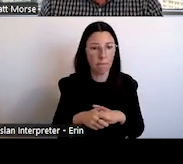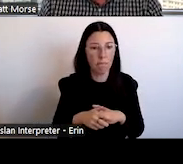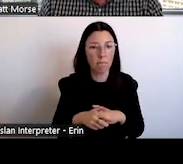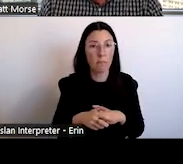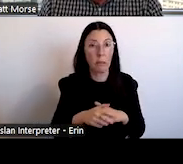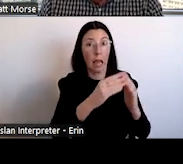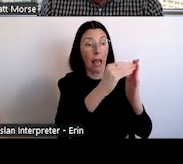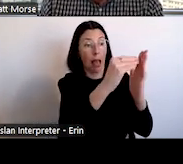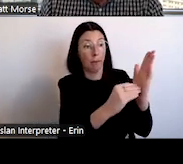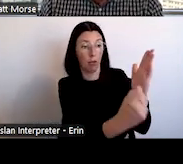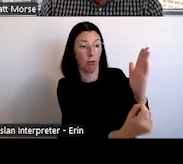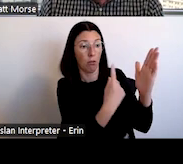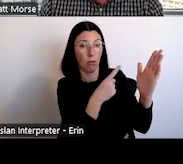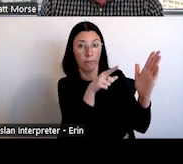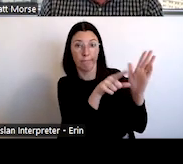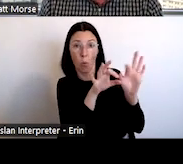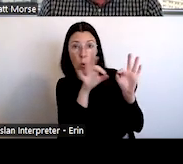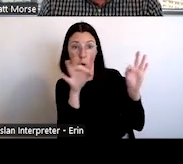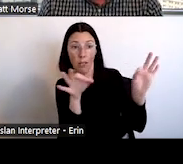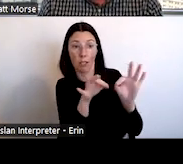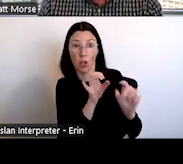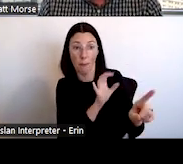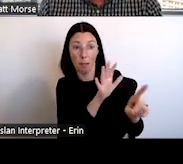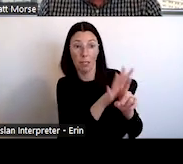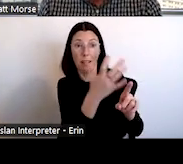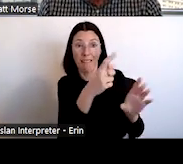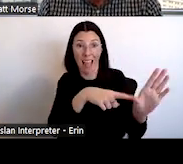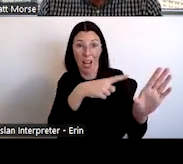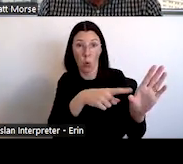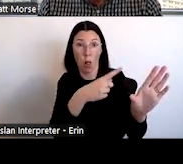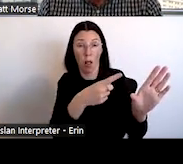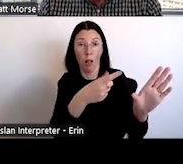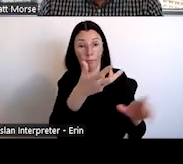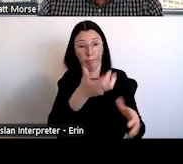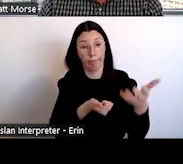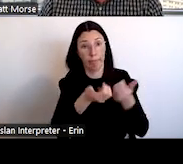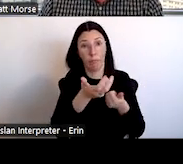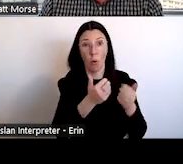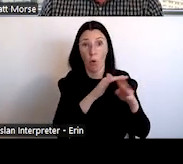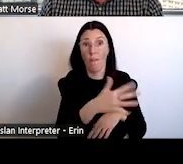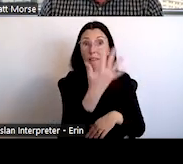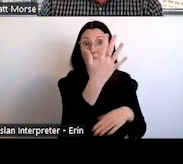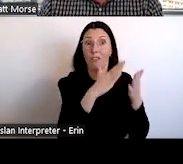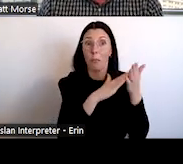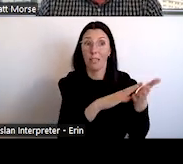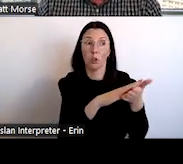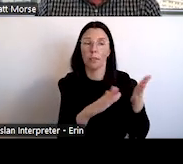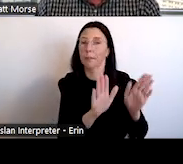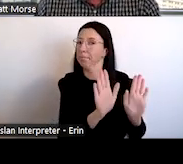organisations that have an annual turnover of greater than $5 million in that calendar year